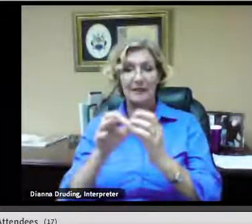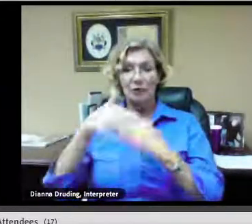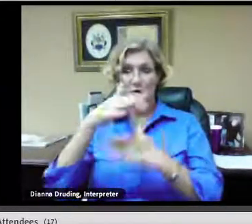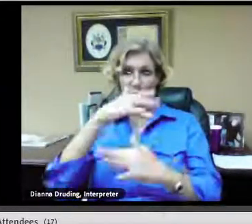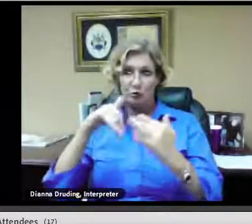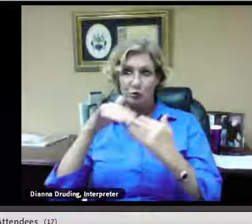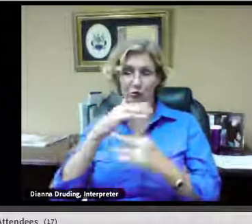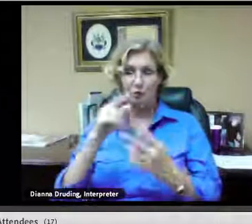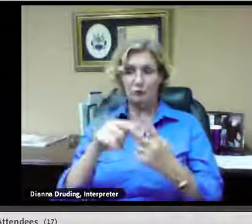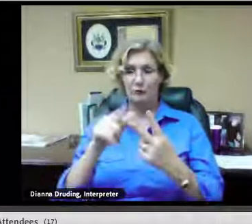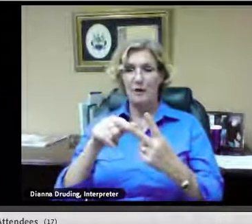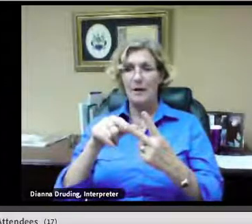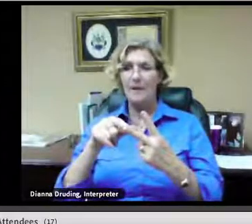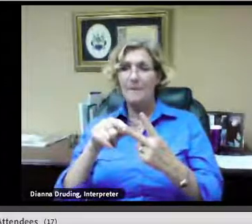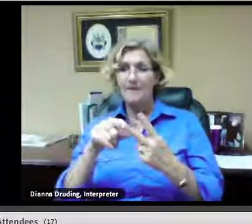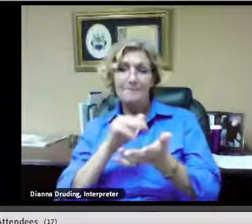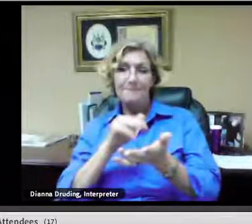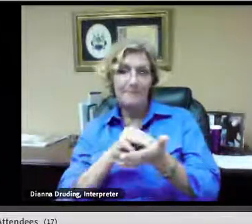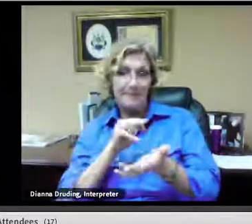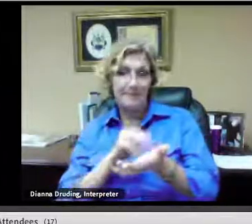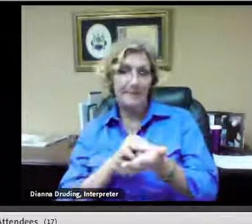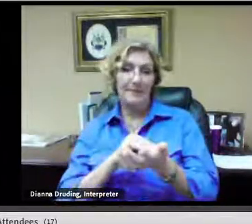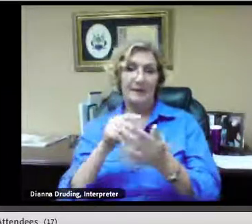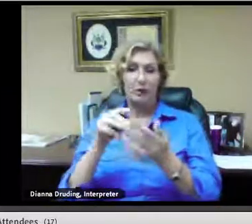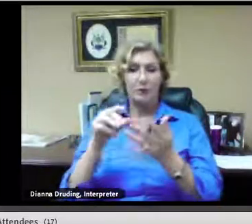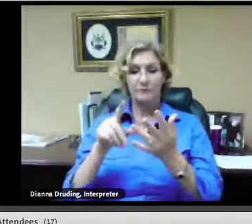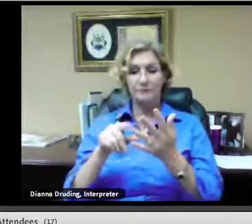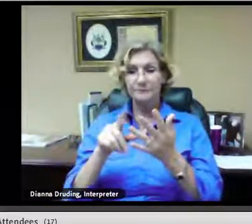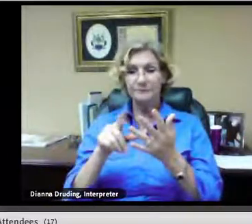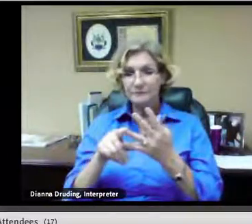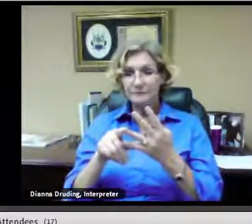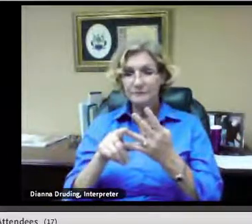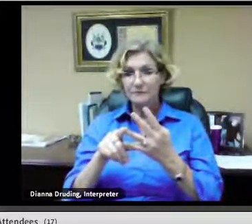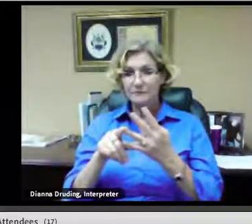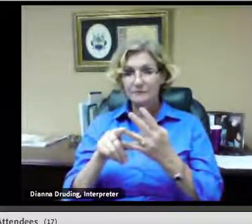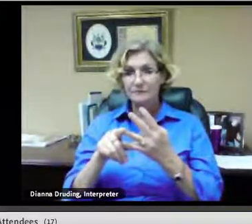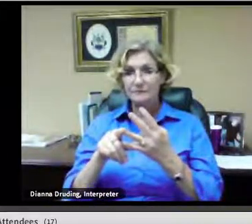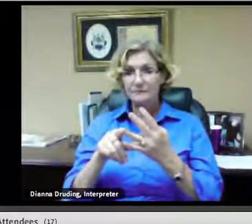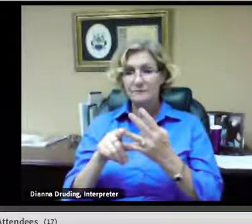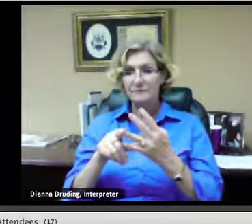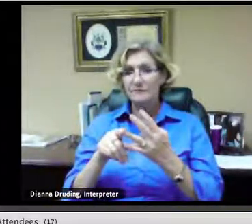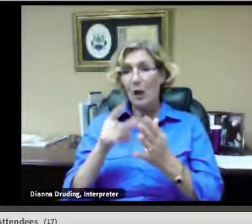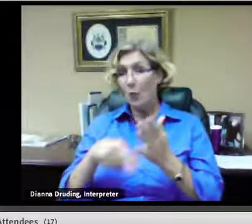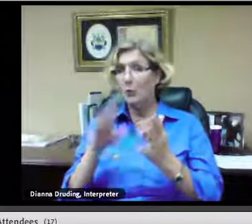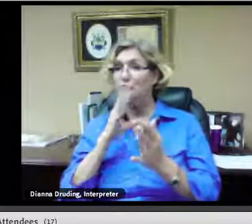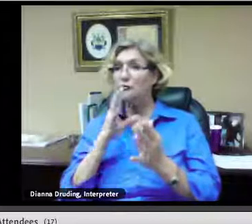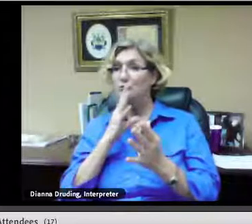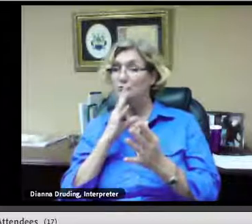It also brings in, you know, what we talked to you about, you know, employing people with disabilities, that it's going to talk about education